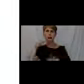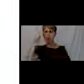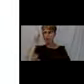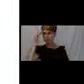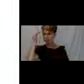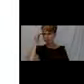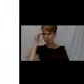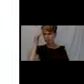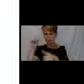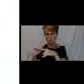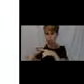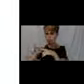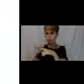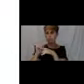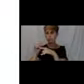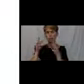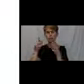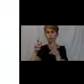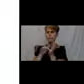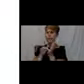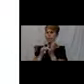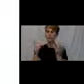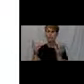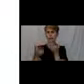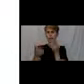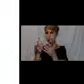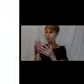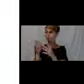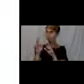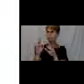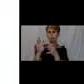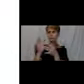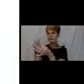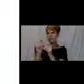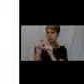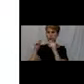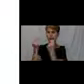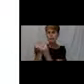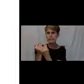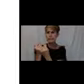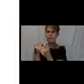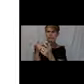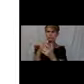So you've been part of that team. You have a lot of familiarity with this.